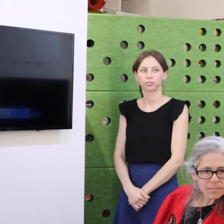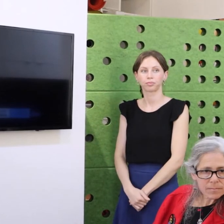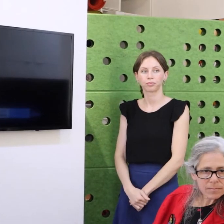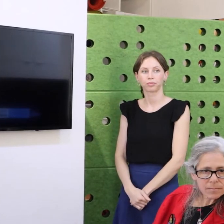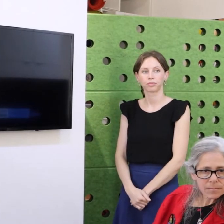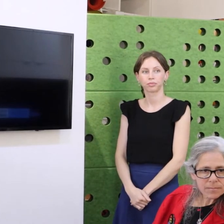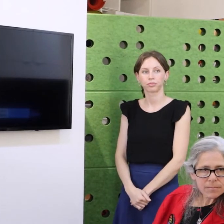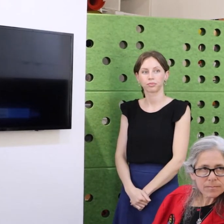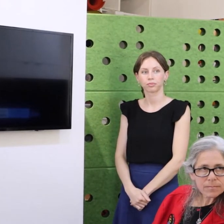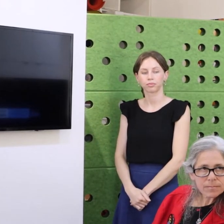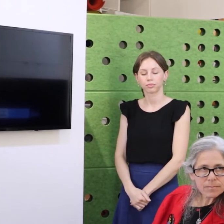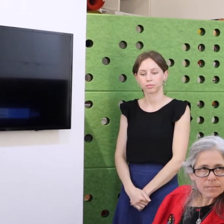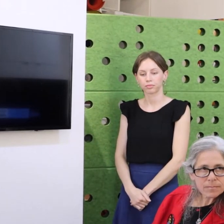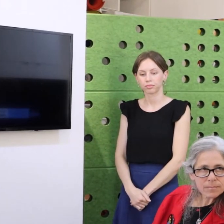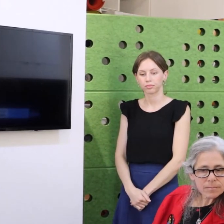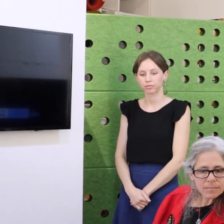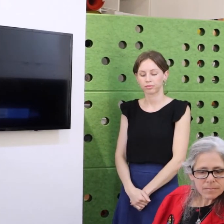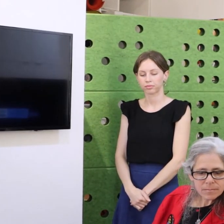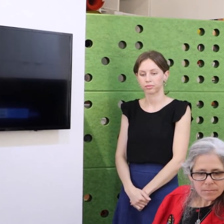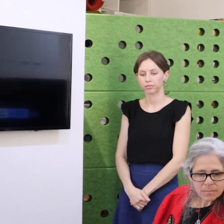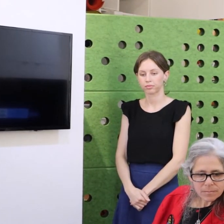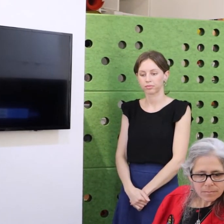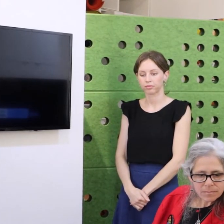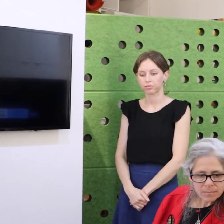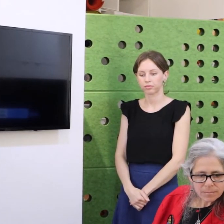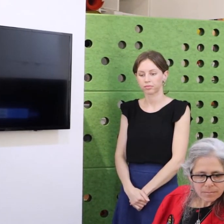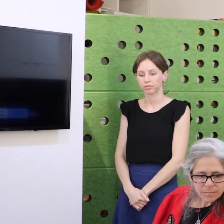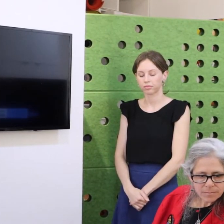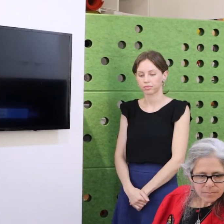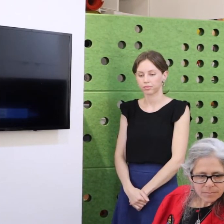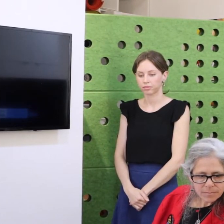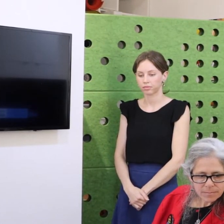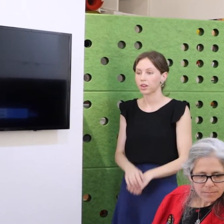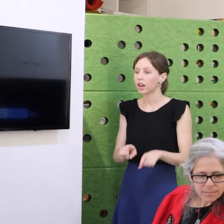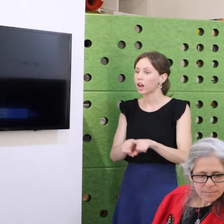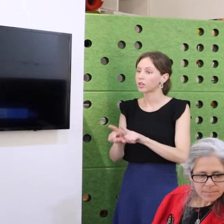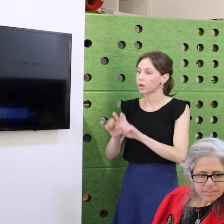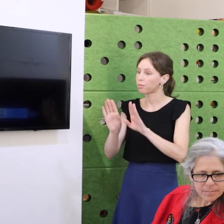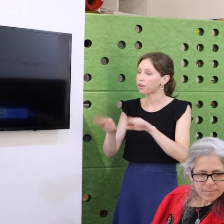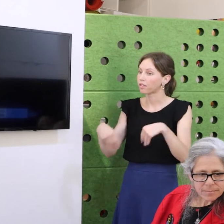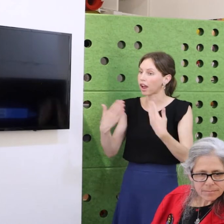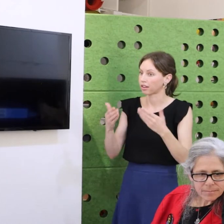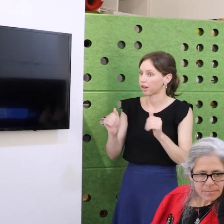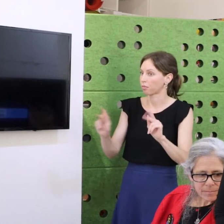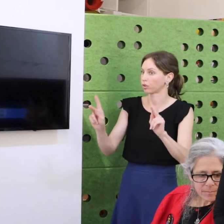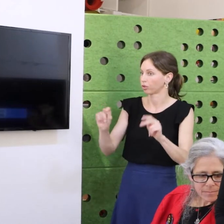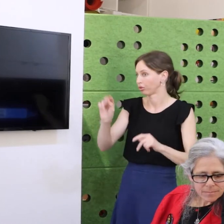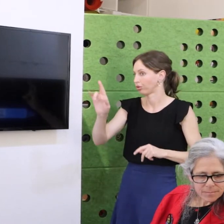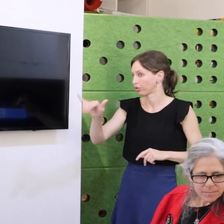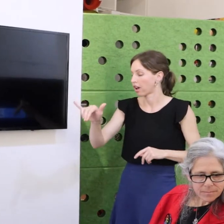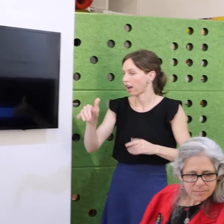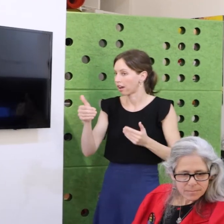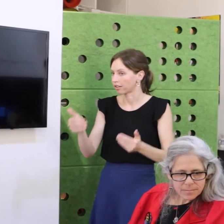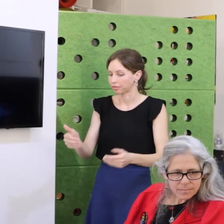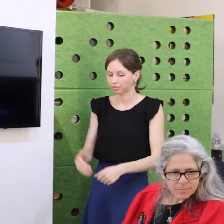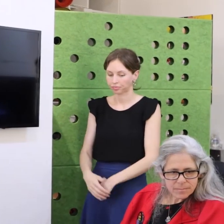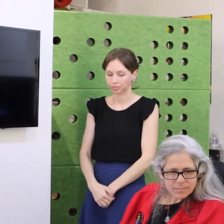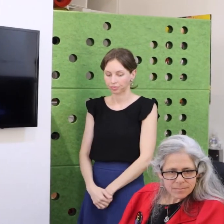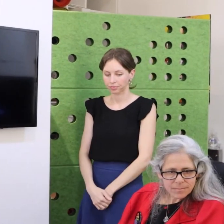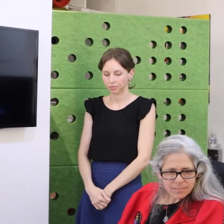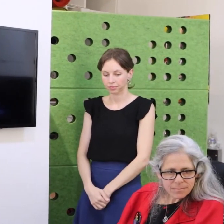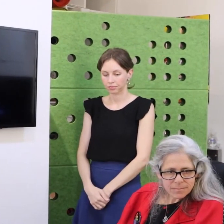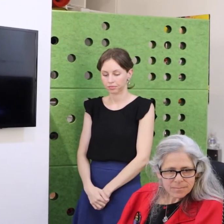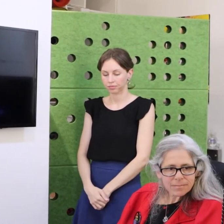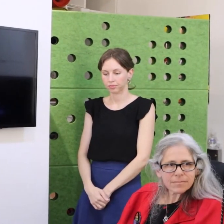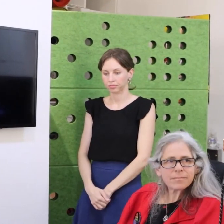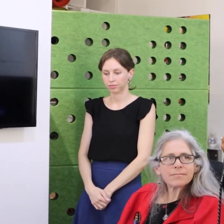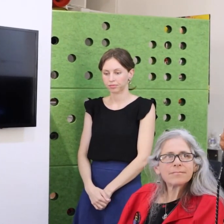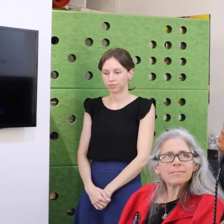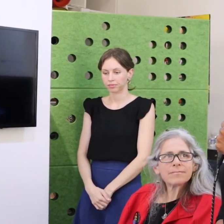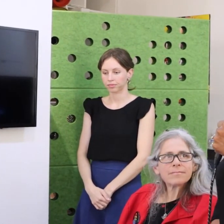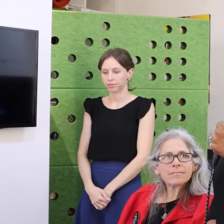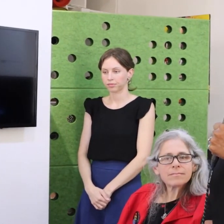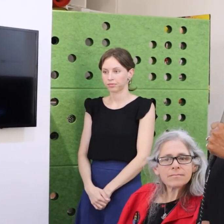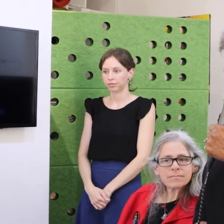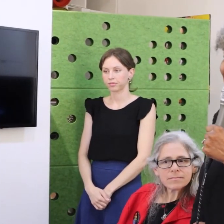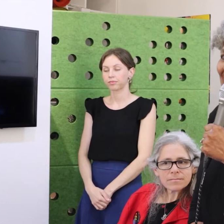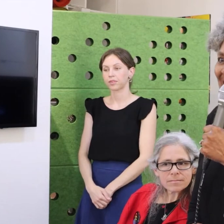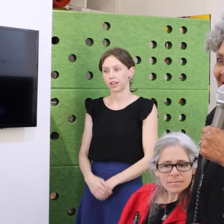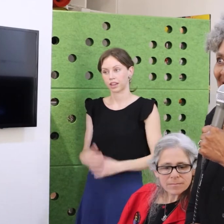opportunity to work, play, live, and love as others.